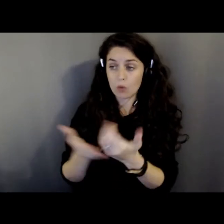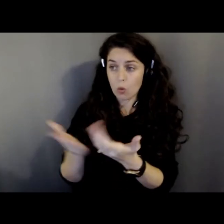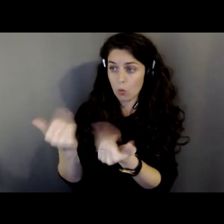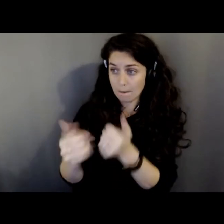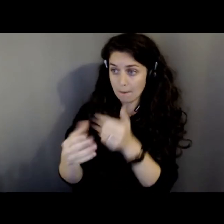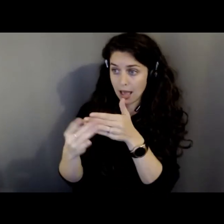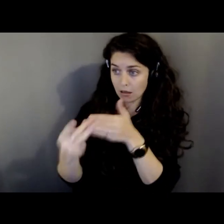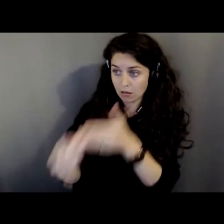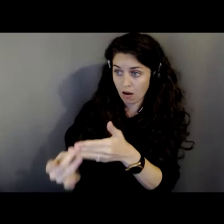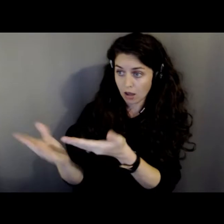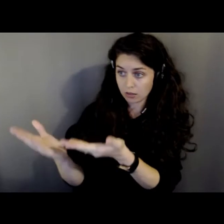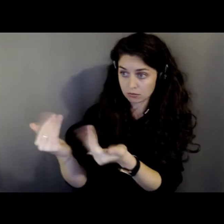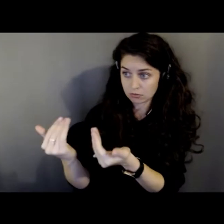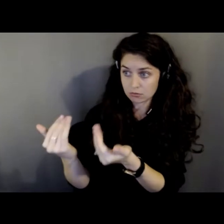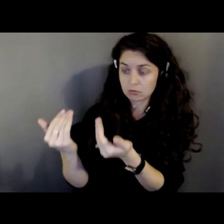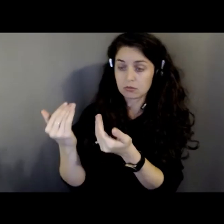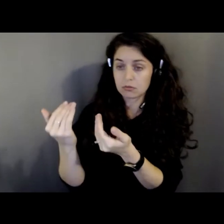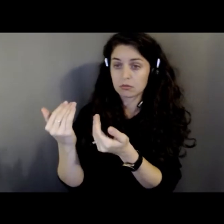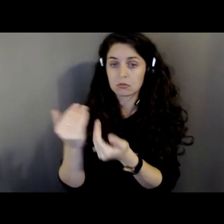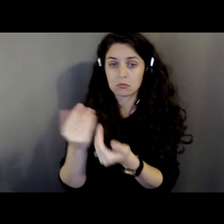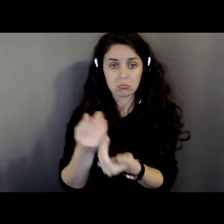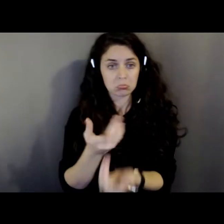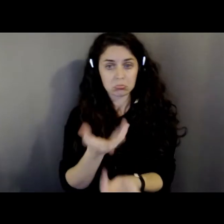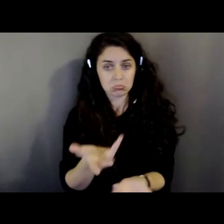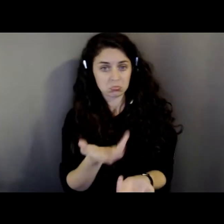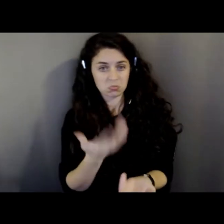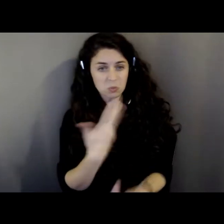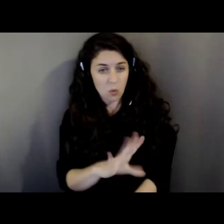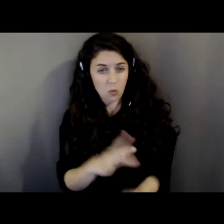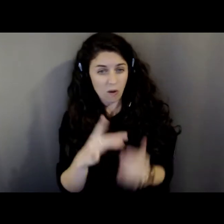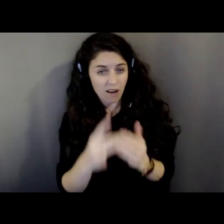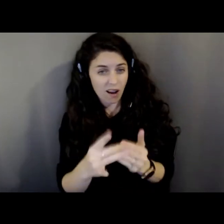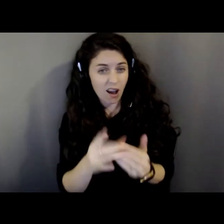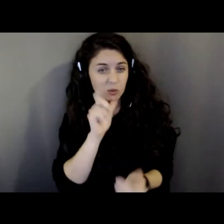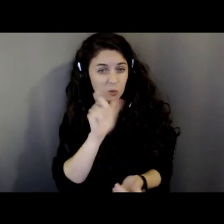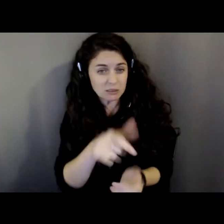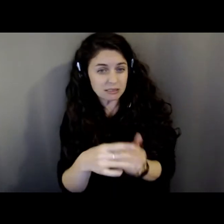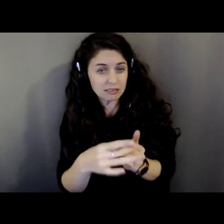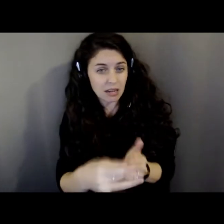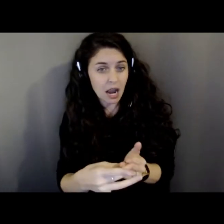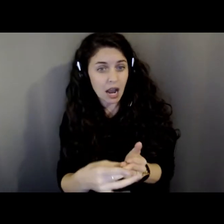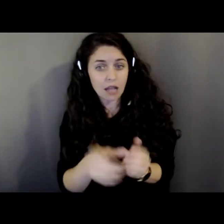but you don't want or don't need a guide, while being polite and saying "thank you, but